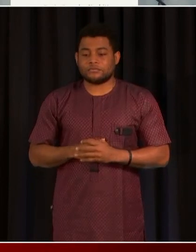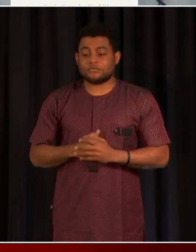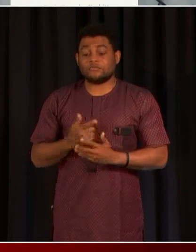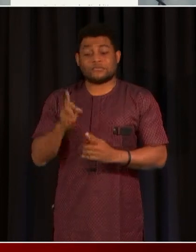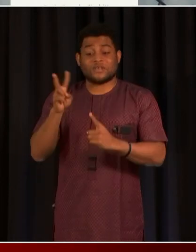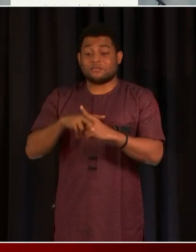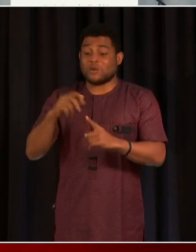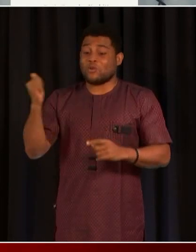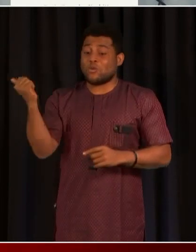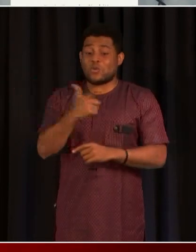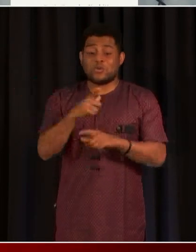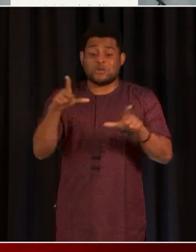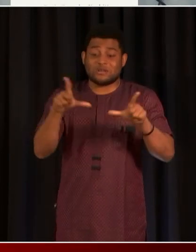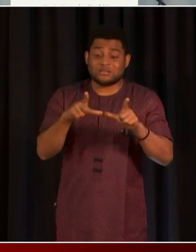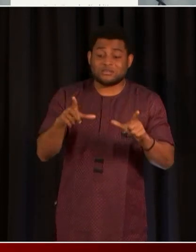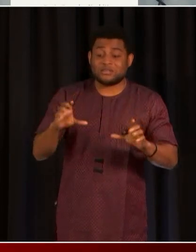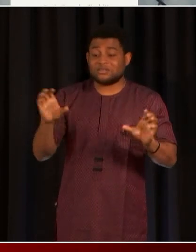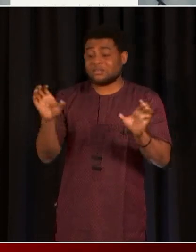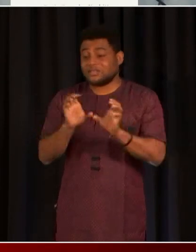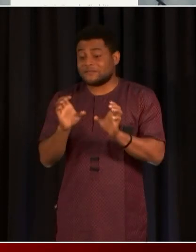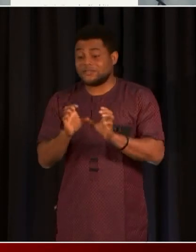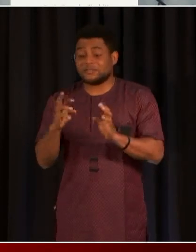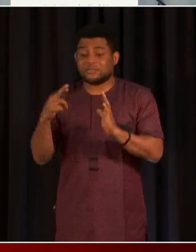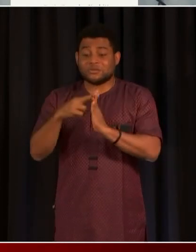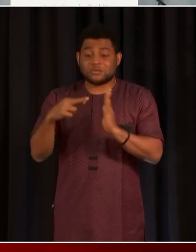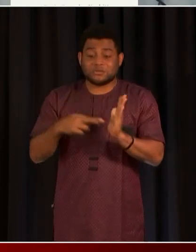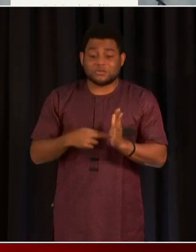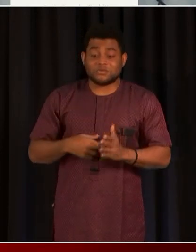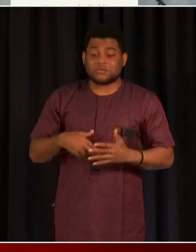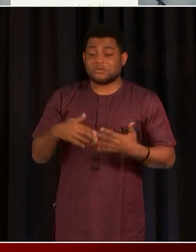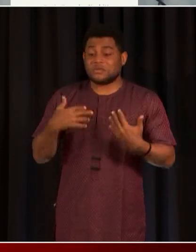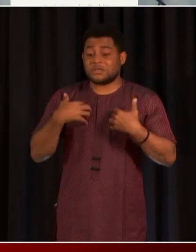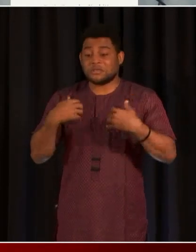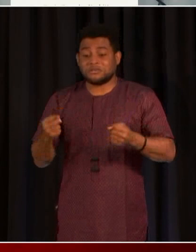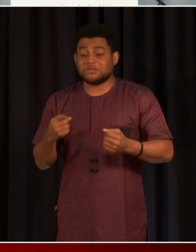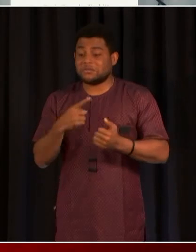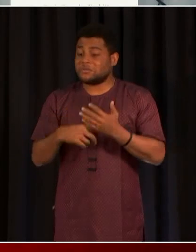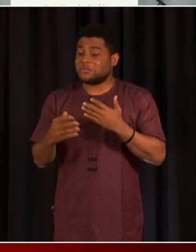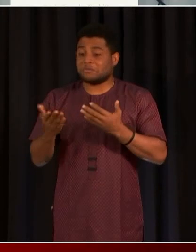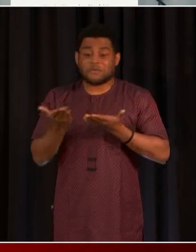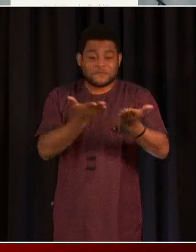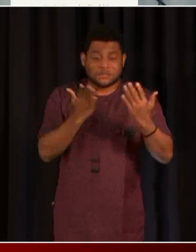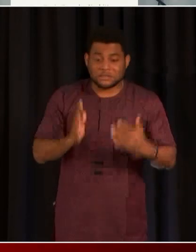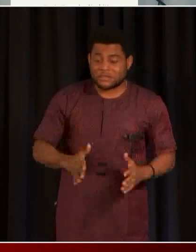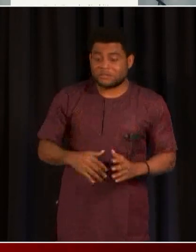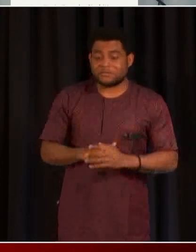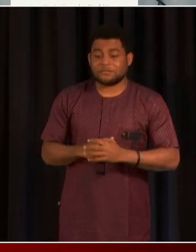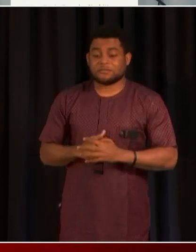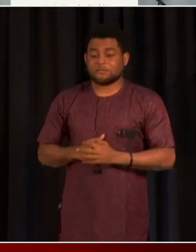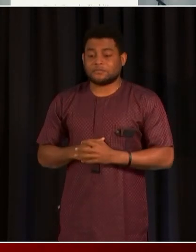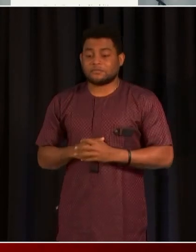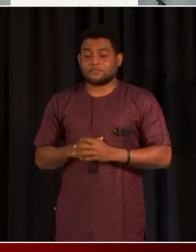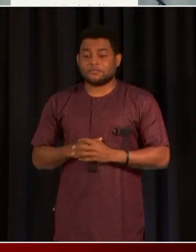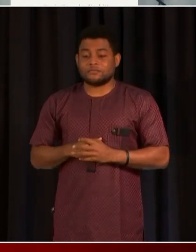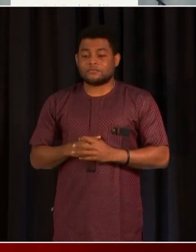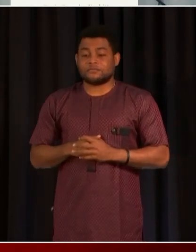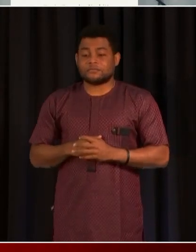certified and registered health professionals. There's over 70 here in the District of Columbia. All emergency medical services